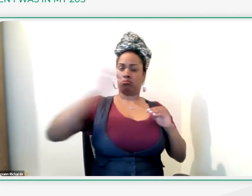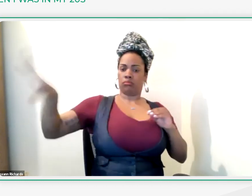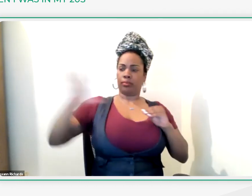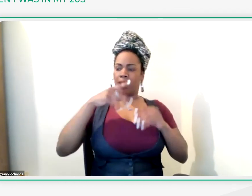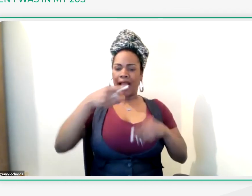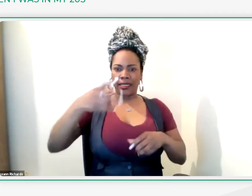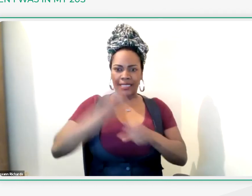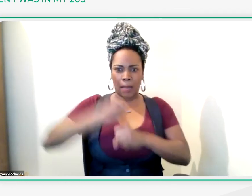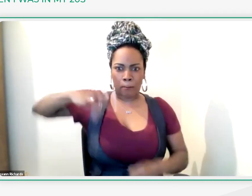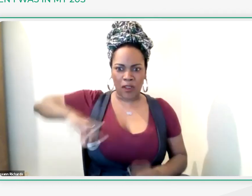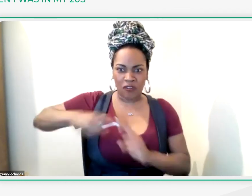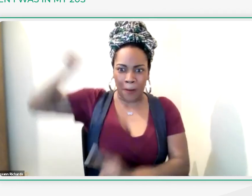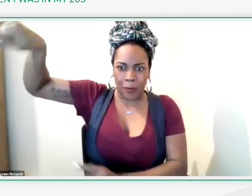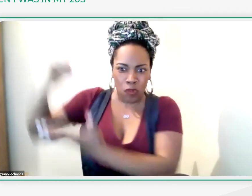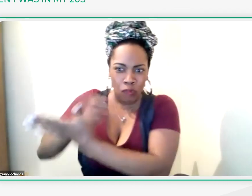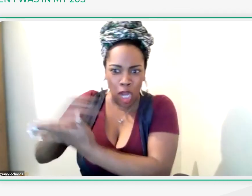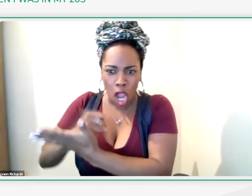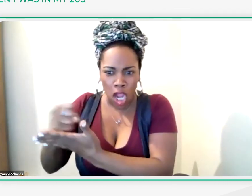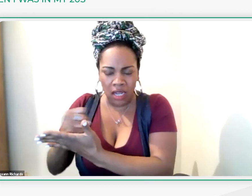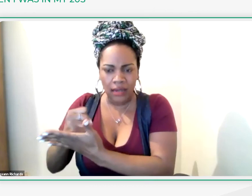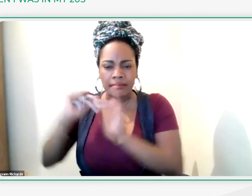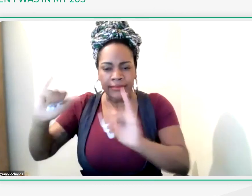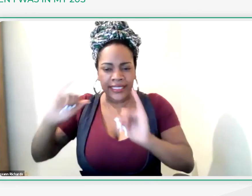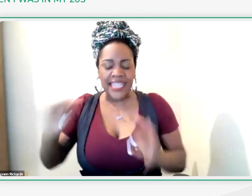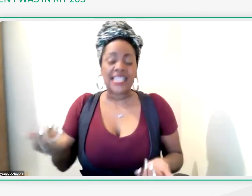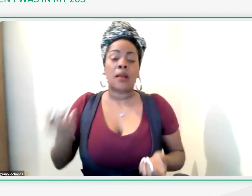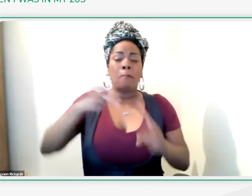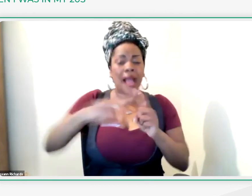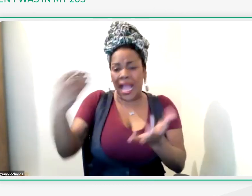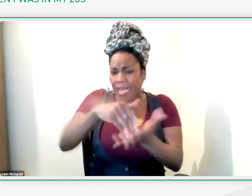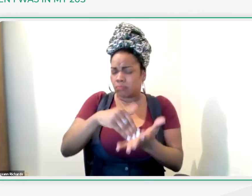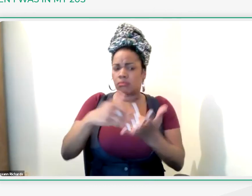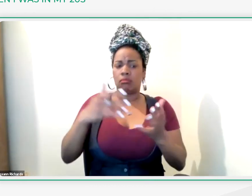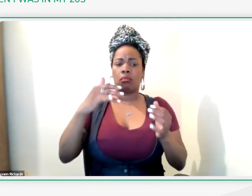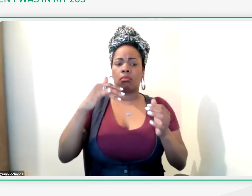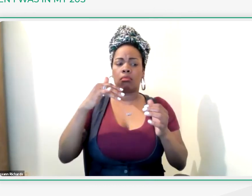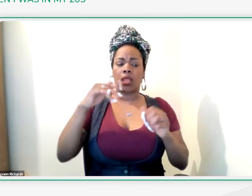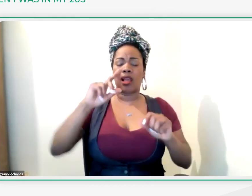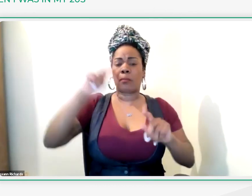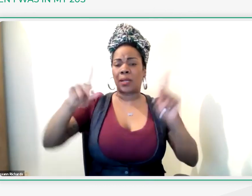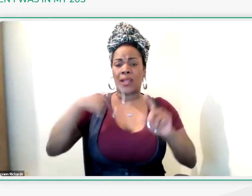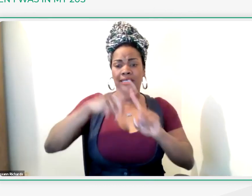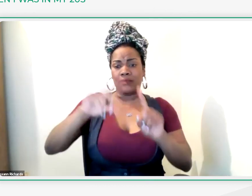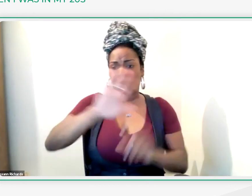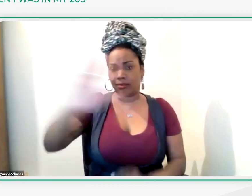With a credit card it's separate. You get profits from the credit card.